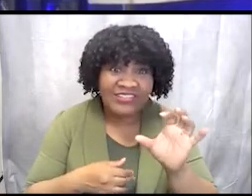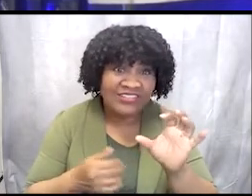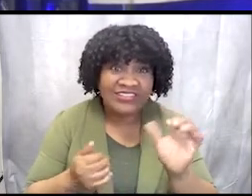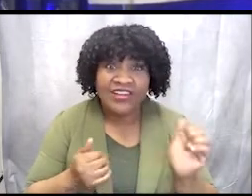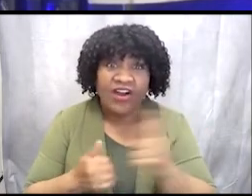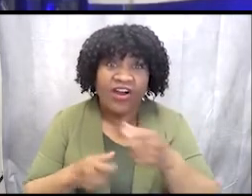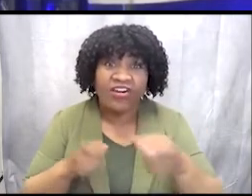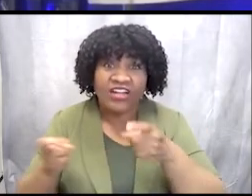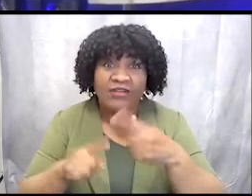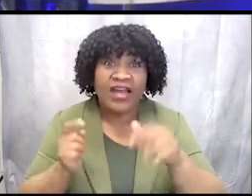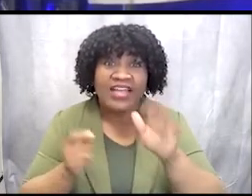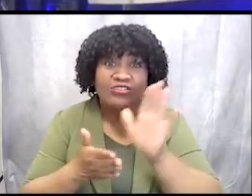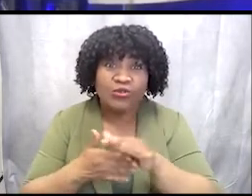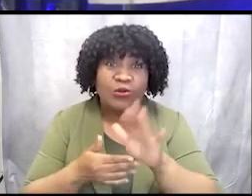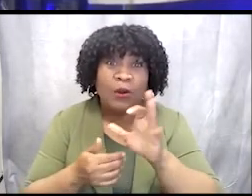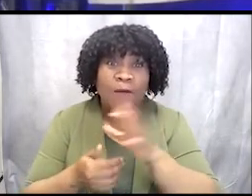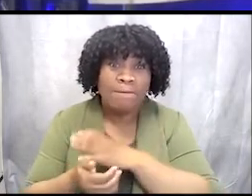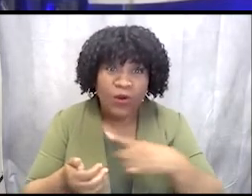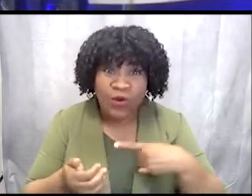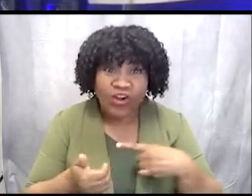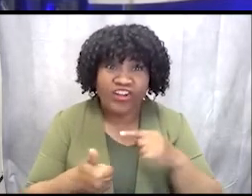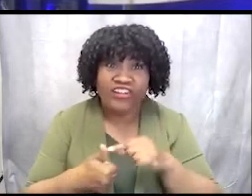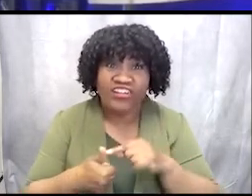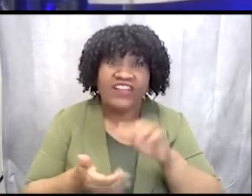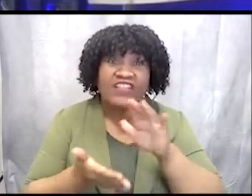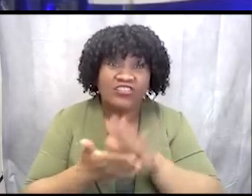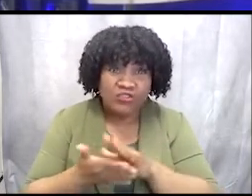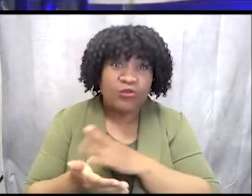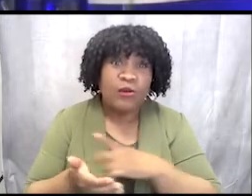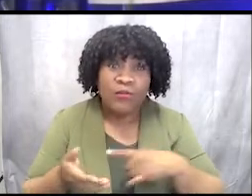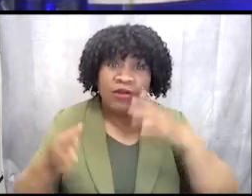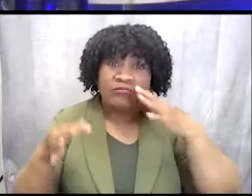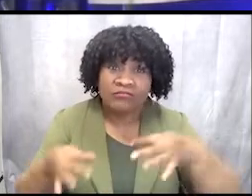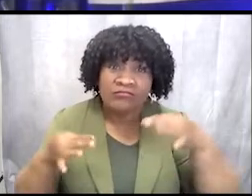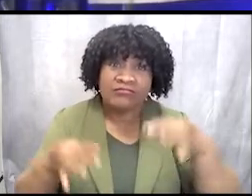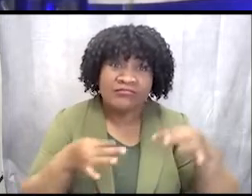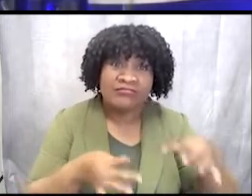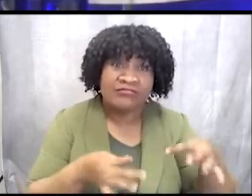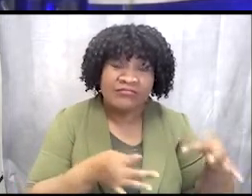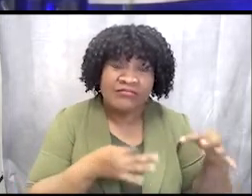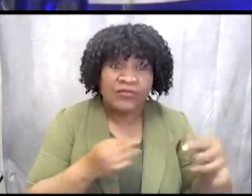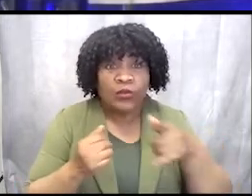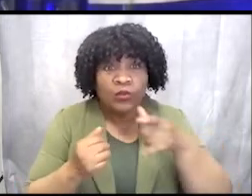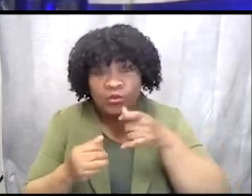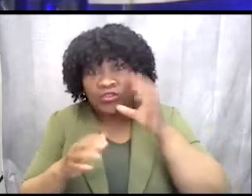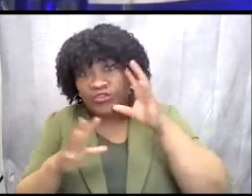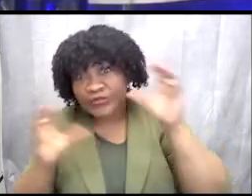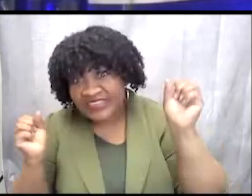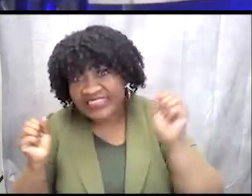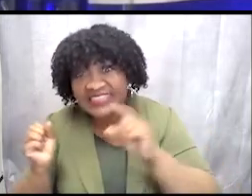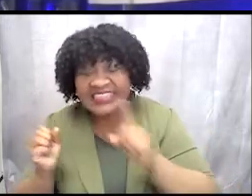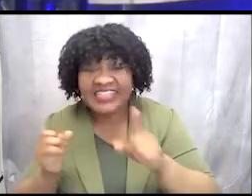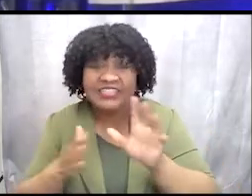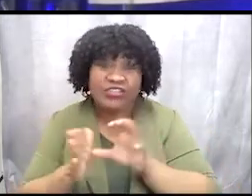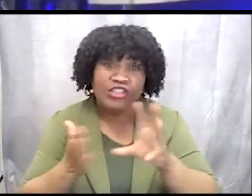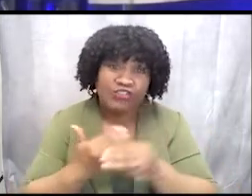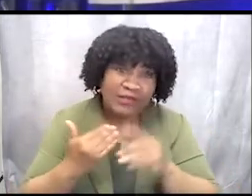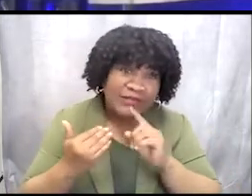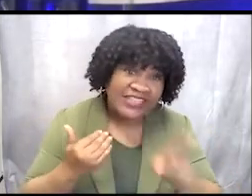are governed by school boards. The school boards make decisions. They determine who the superintendent is, what the curriculum is, what the standards are,